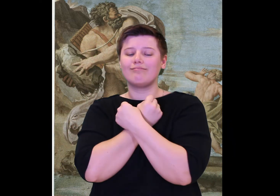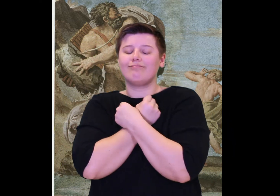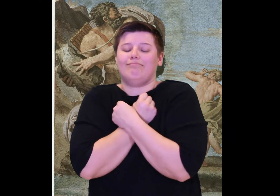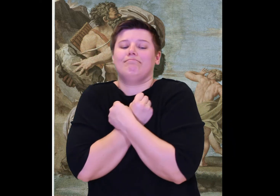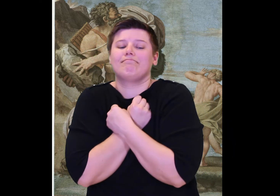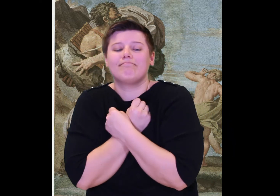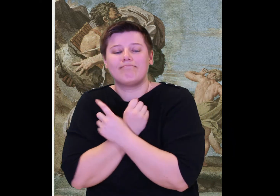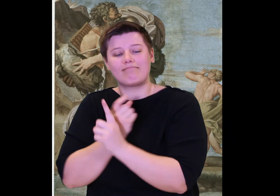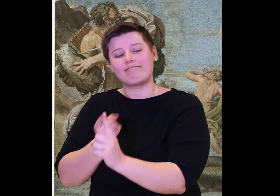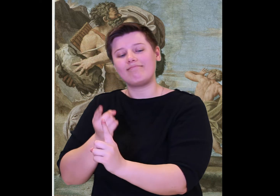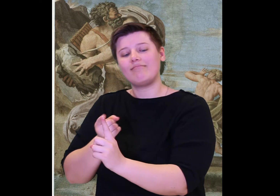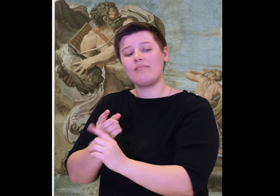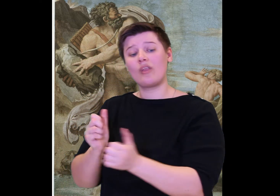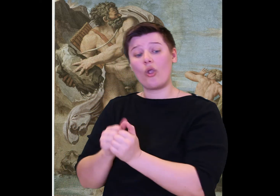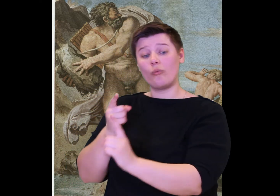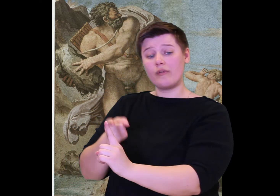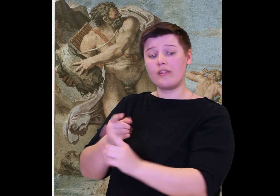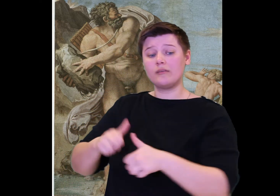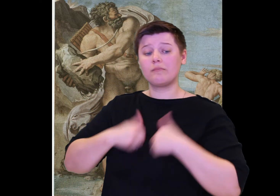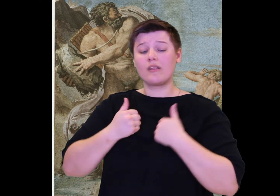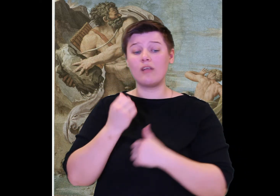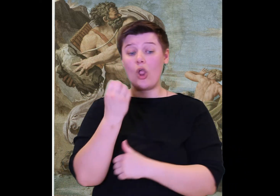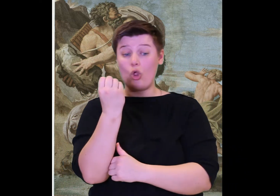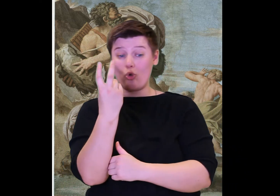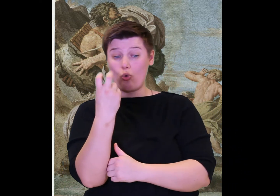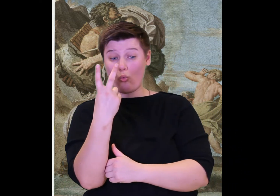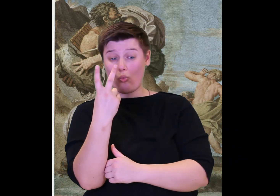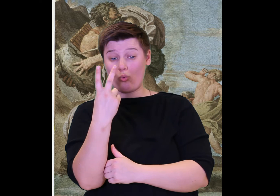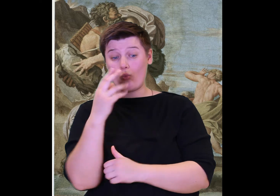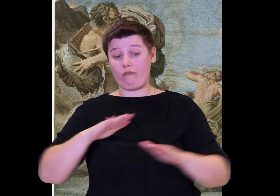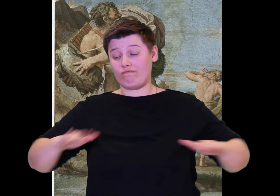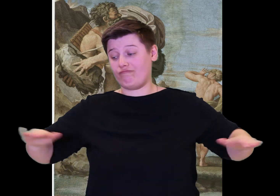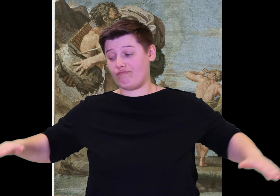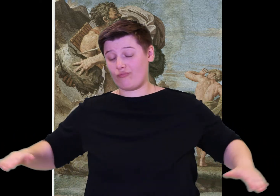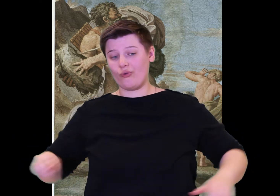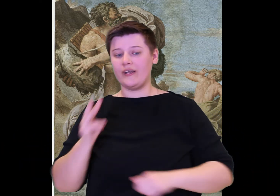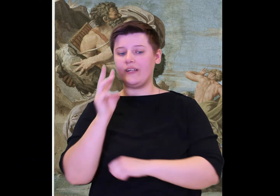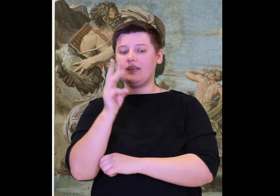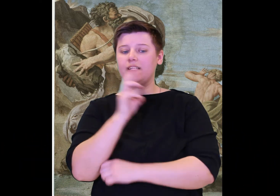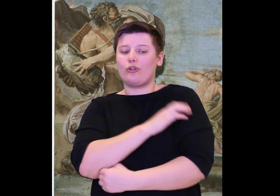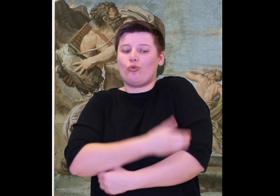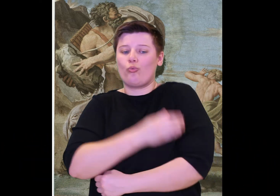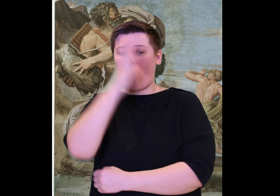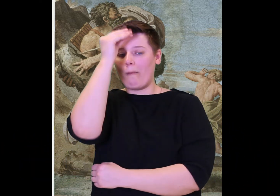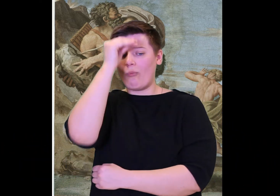sweet strong wine. But when the sun went down and darkness fell, we went to sleep